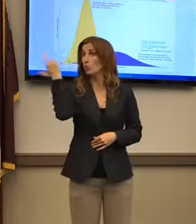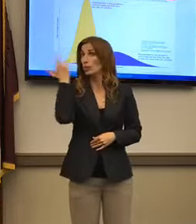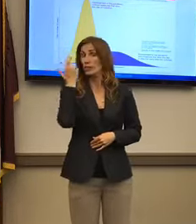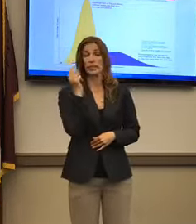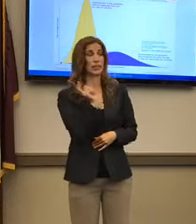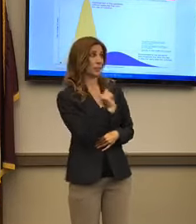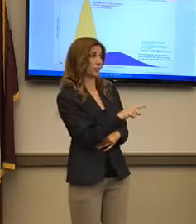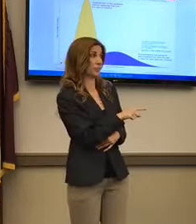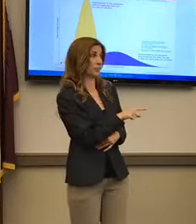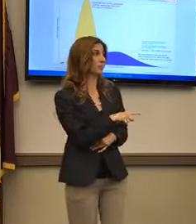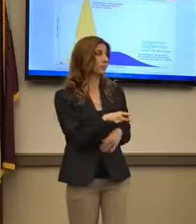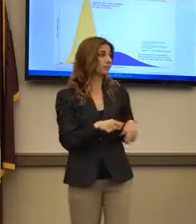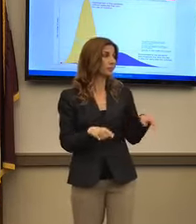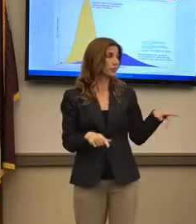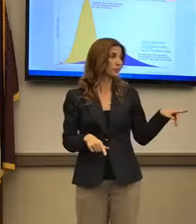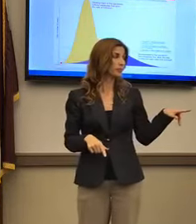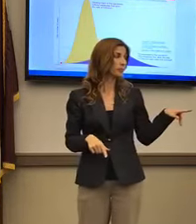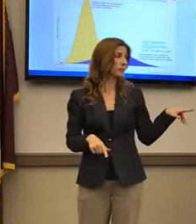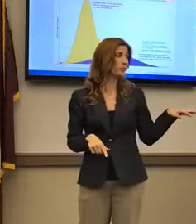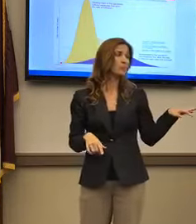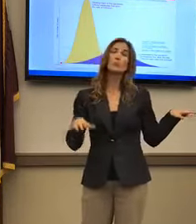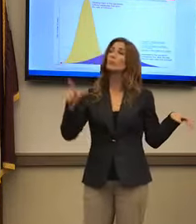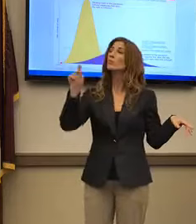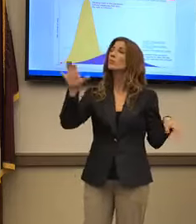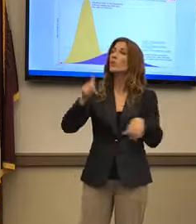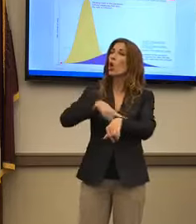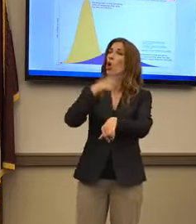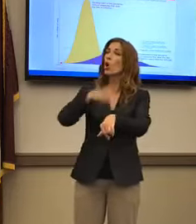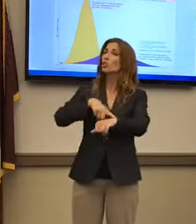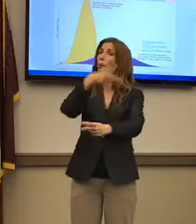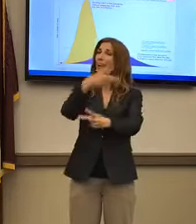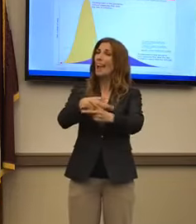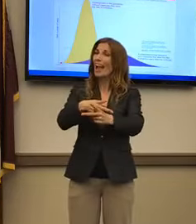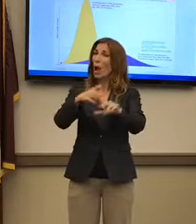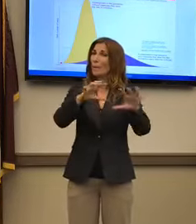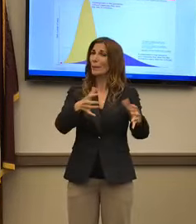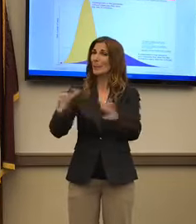the long-term care facilities particularly some of the ones that are